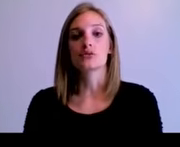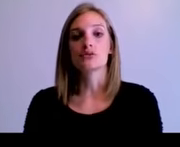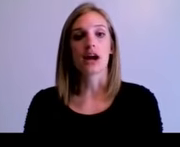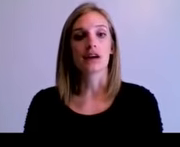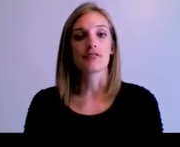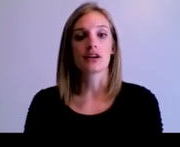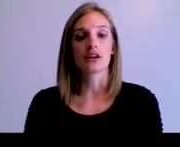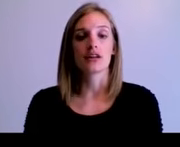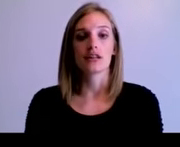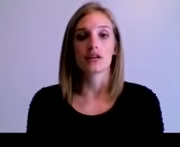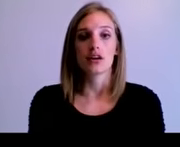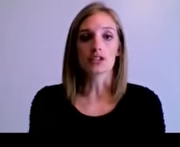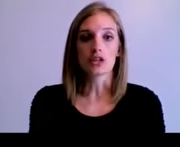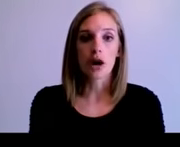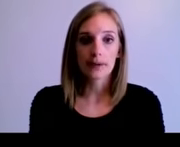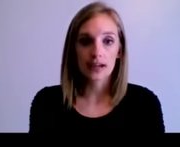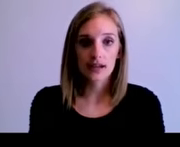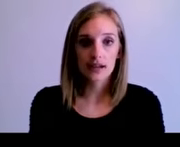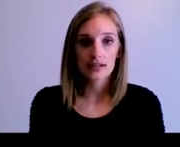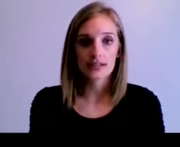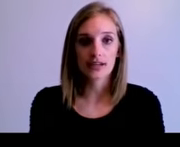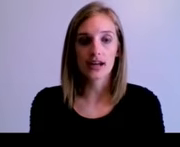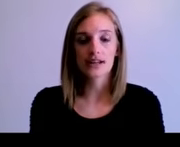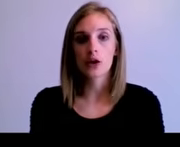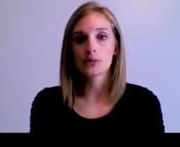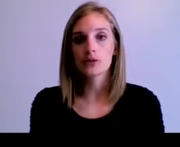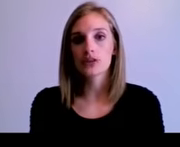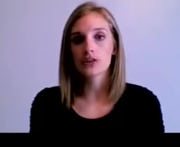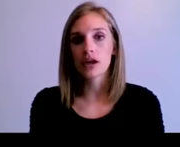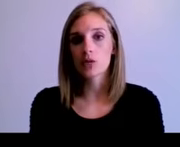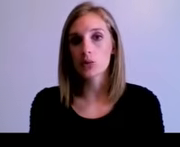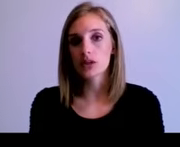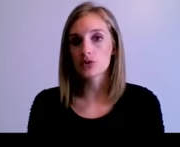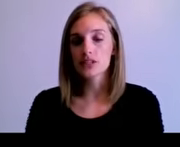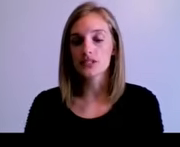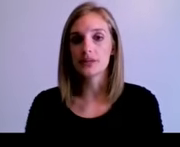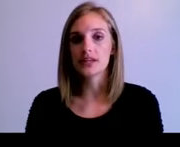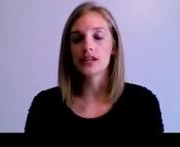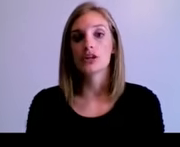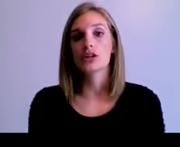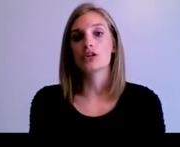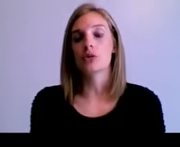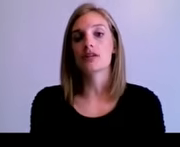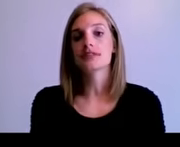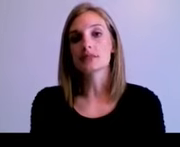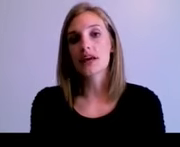You have a topic to kind of help you figure out what it's going to be,you have some letters